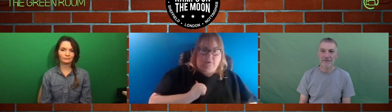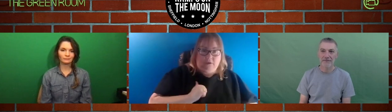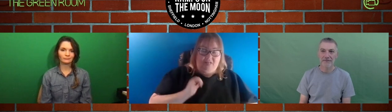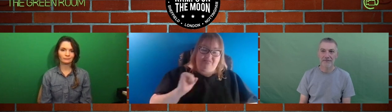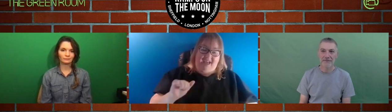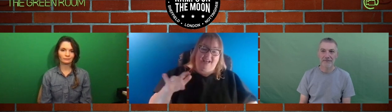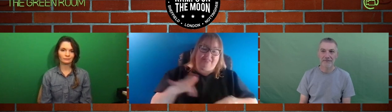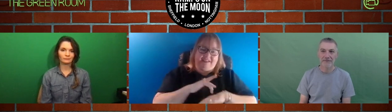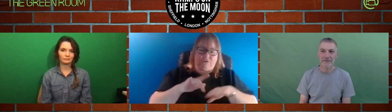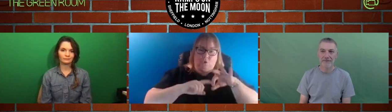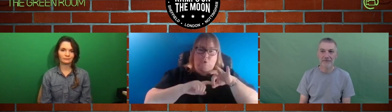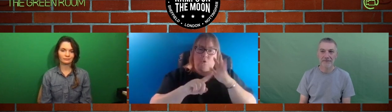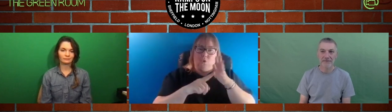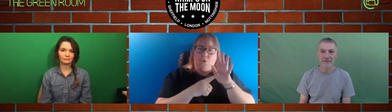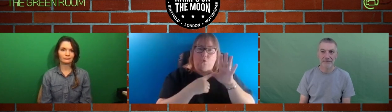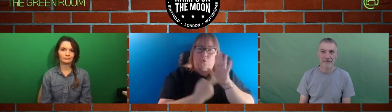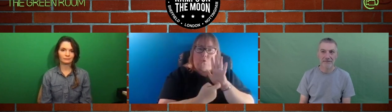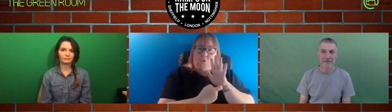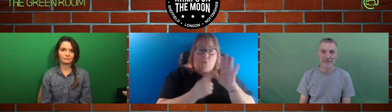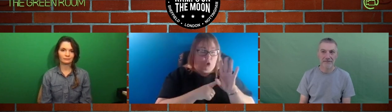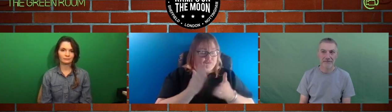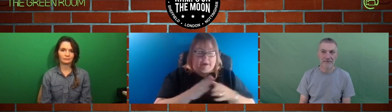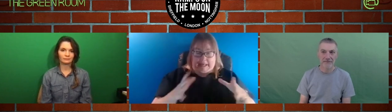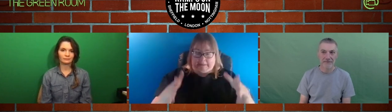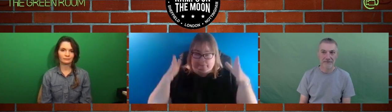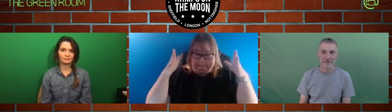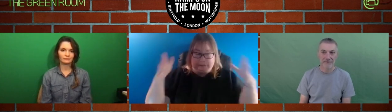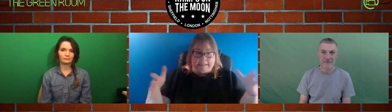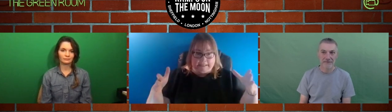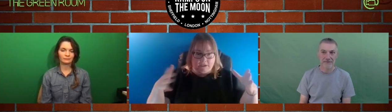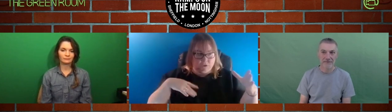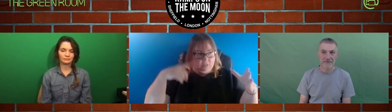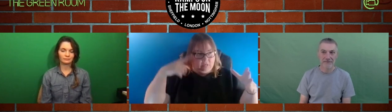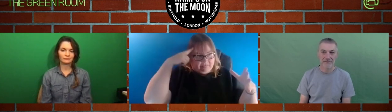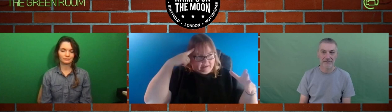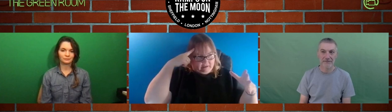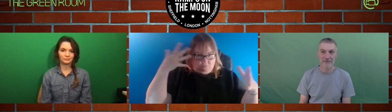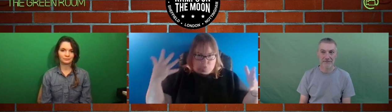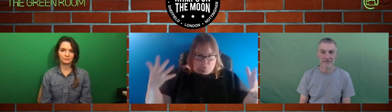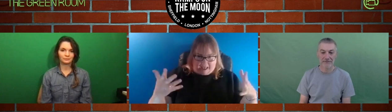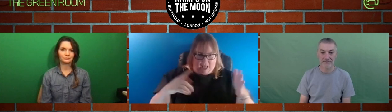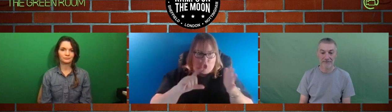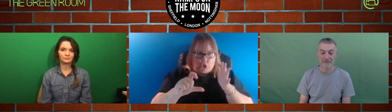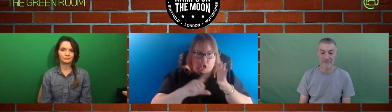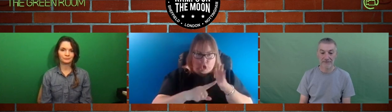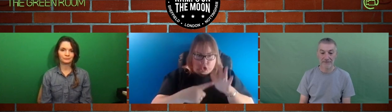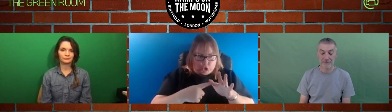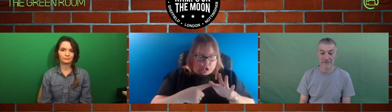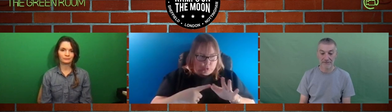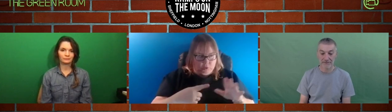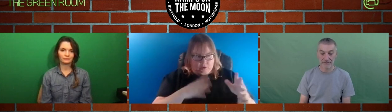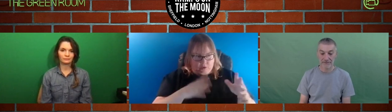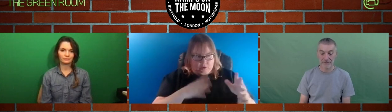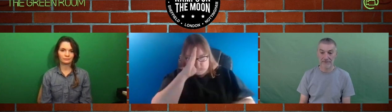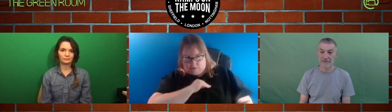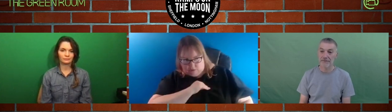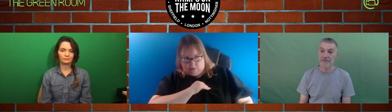time cues and remember things. So it was so good the second time around that we'd learned also about Rebekah, we